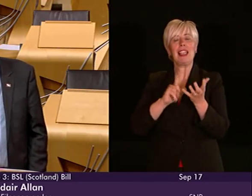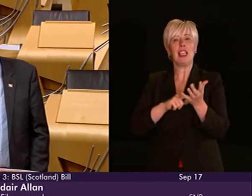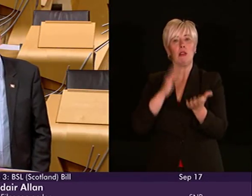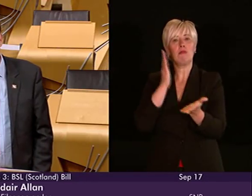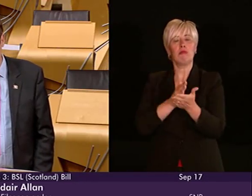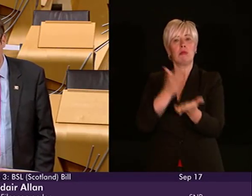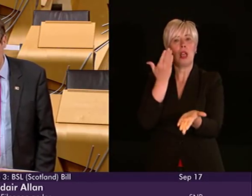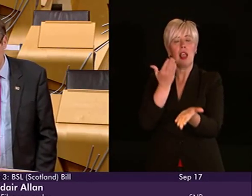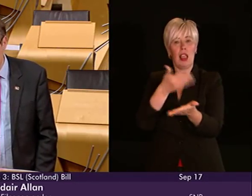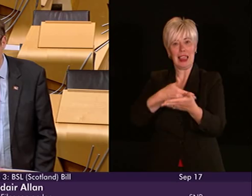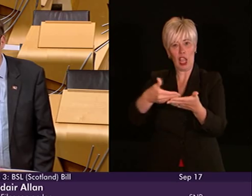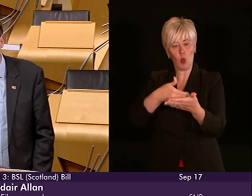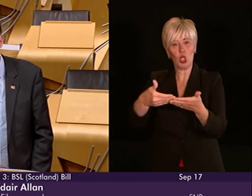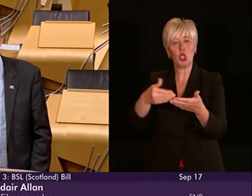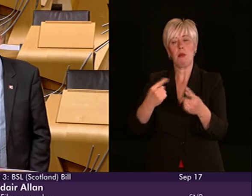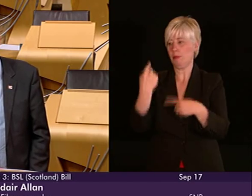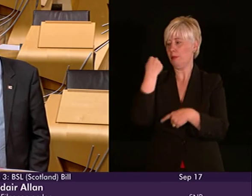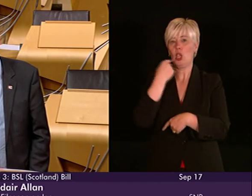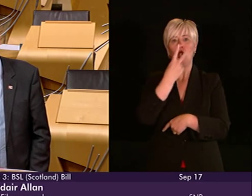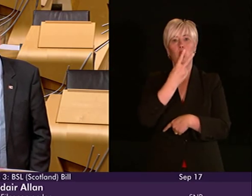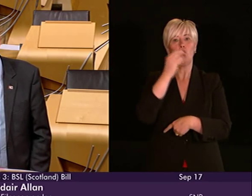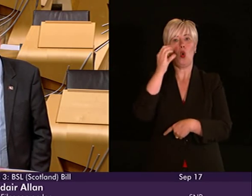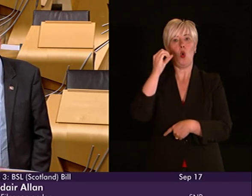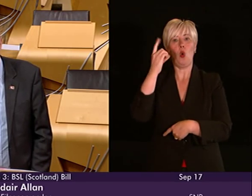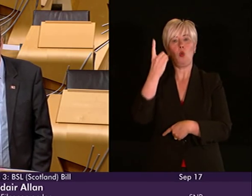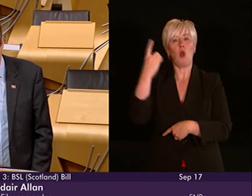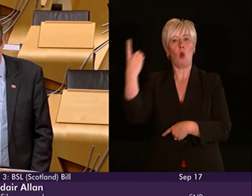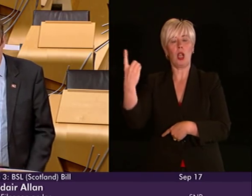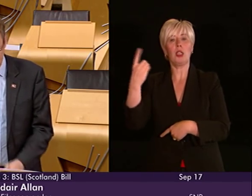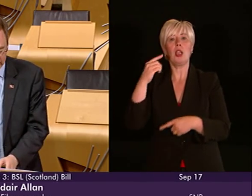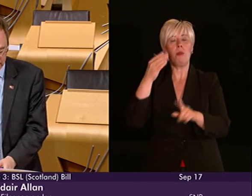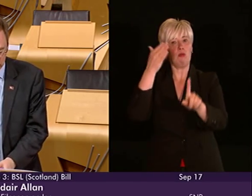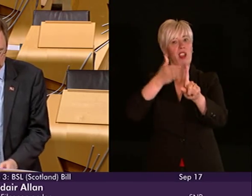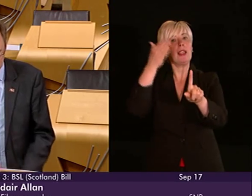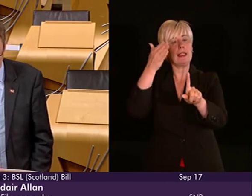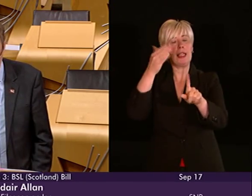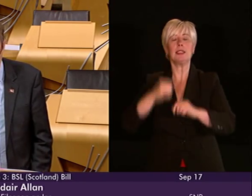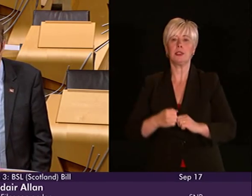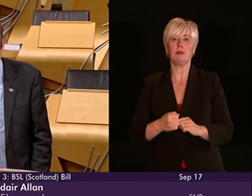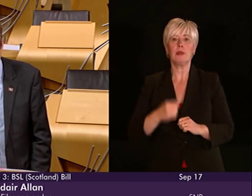a formal statement of recognition in 2011. In referring to British Sign Language simply